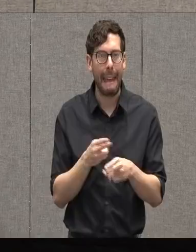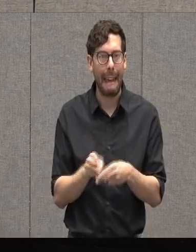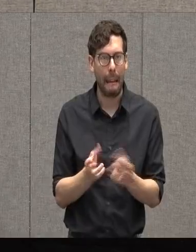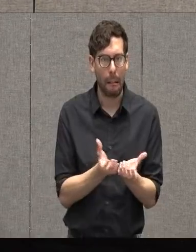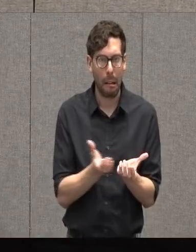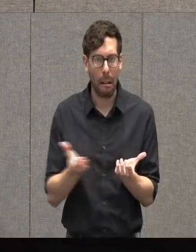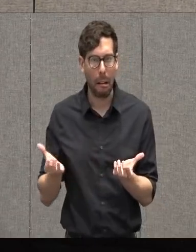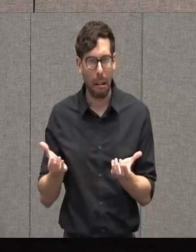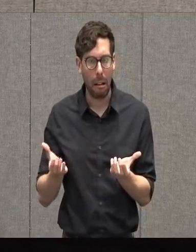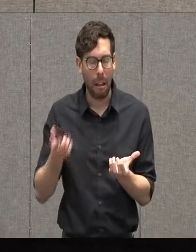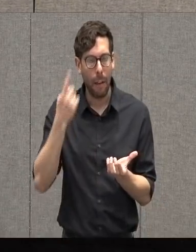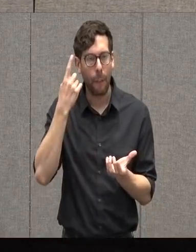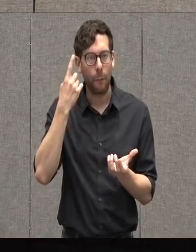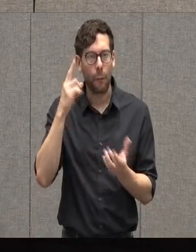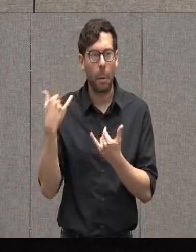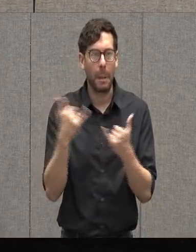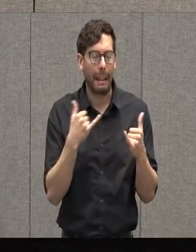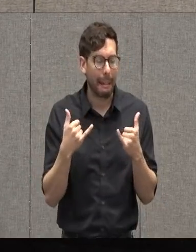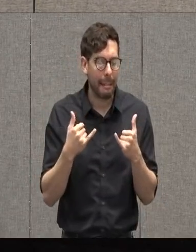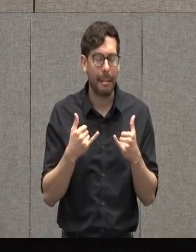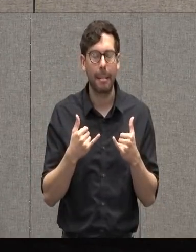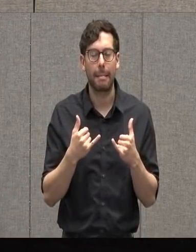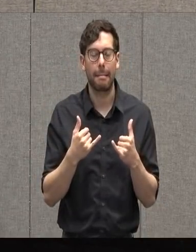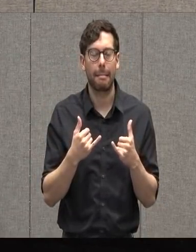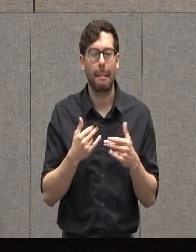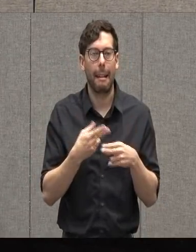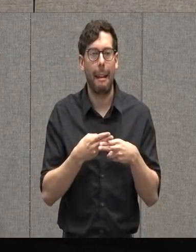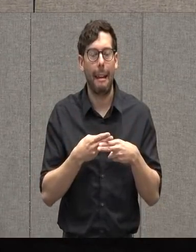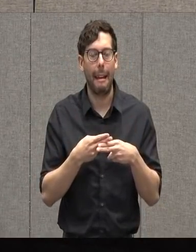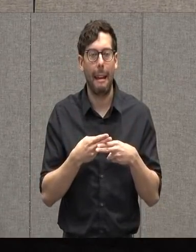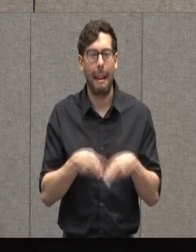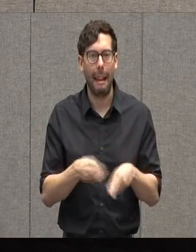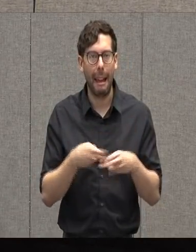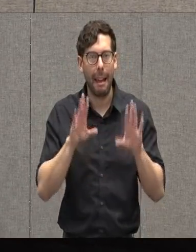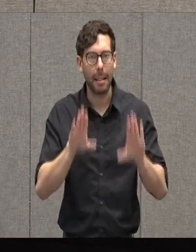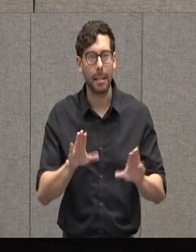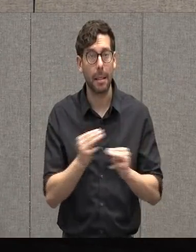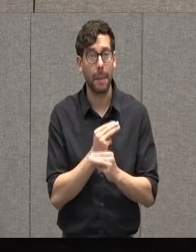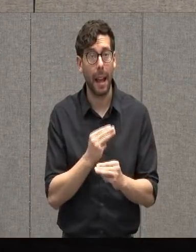You could add a third aluminum foil ball and add up all three numbers.